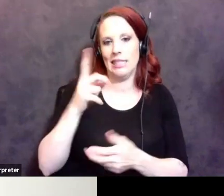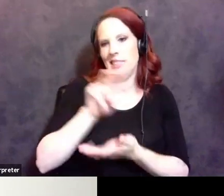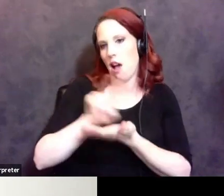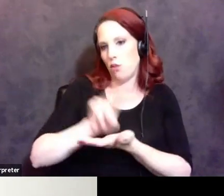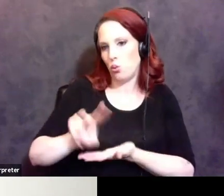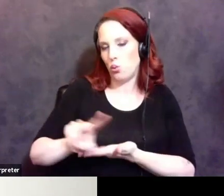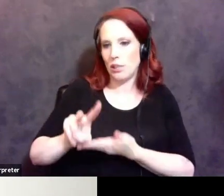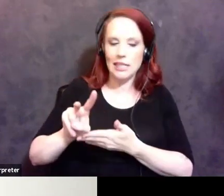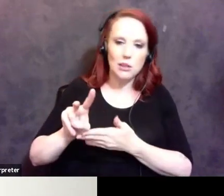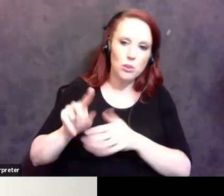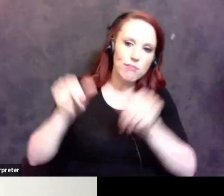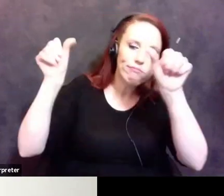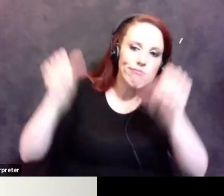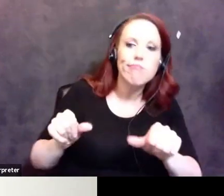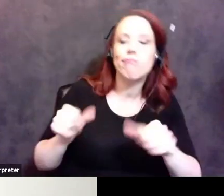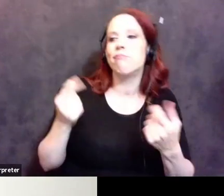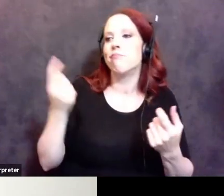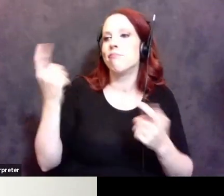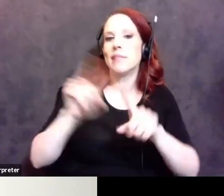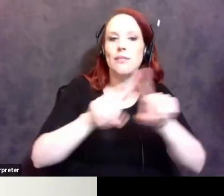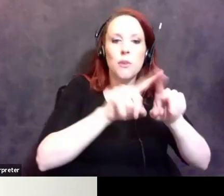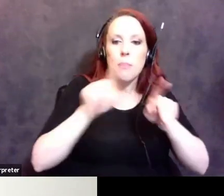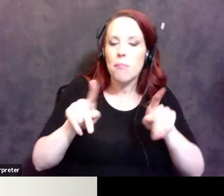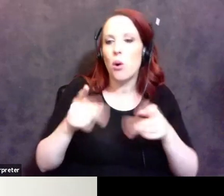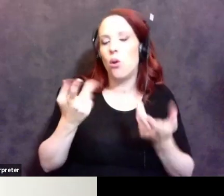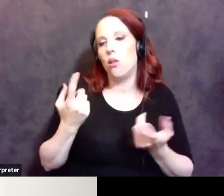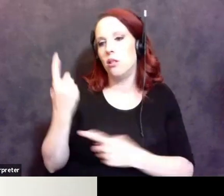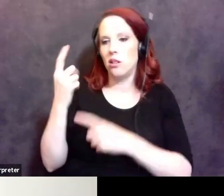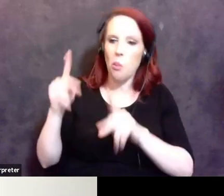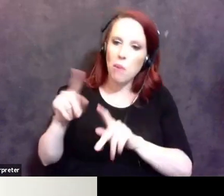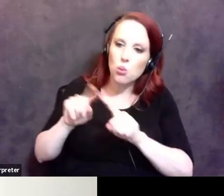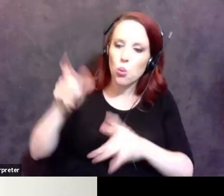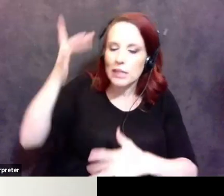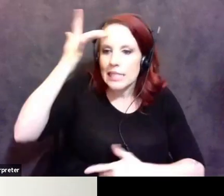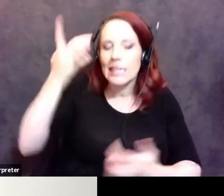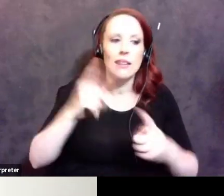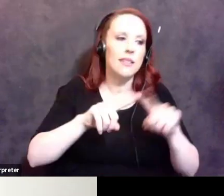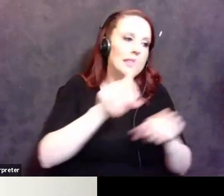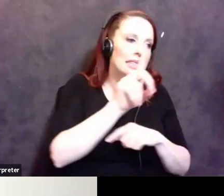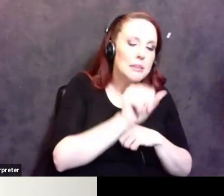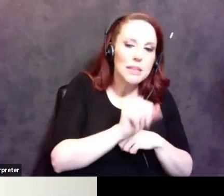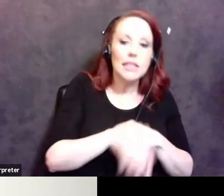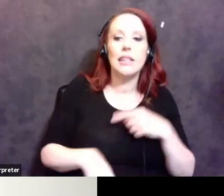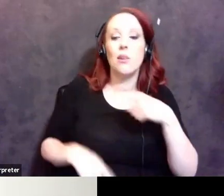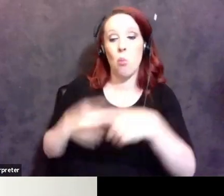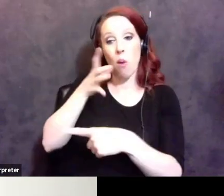who has a chronic illness. Right now, Lillian, who is doing the take over is graduating from high school, she has cerebral Palsy and